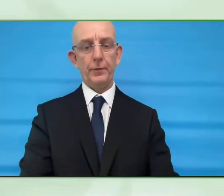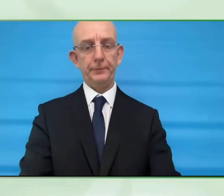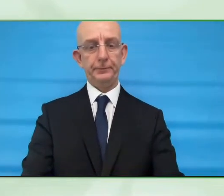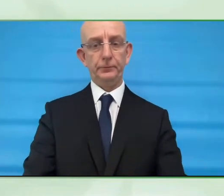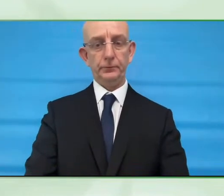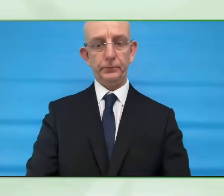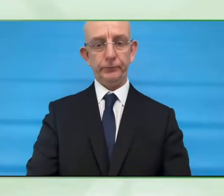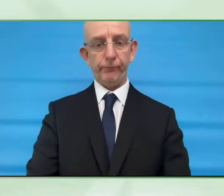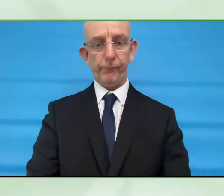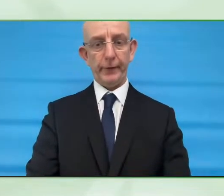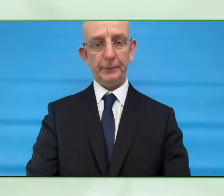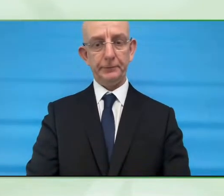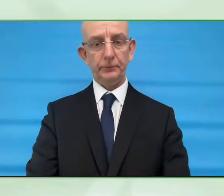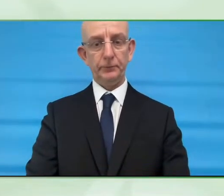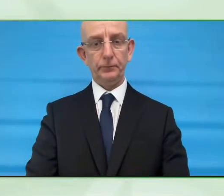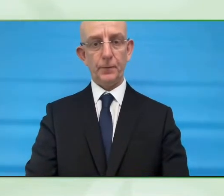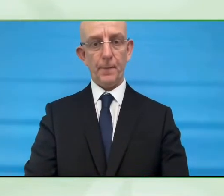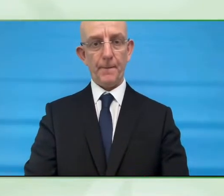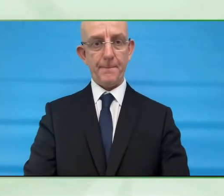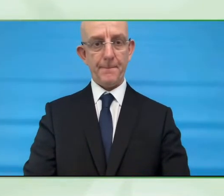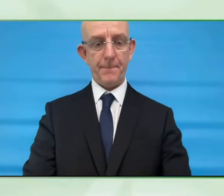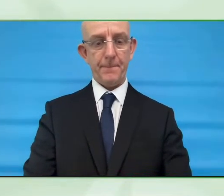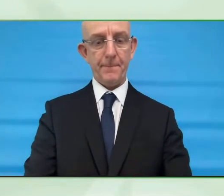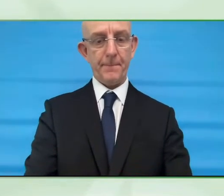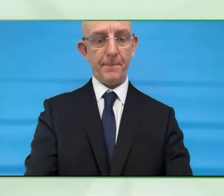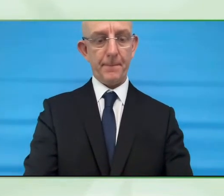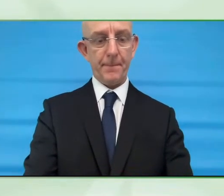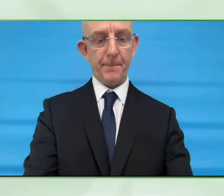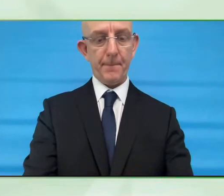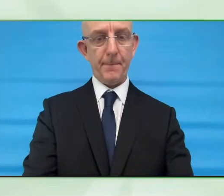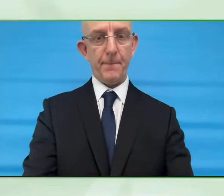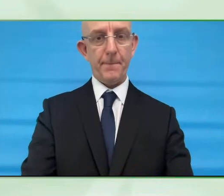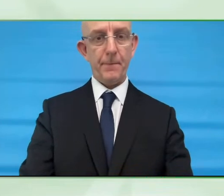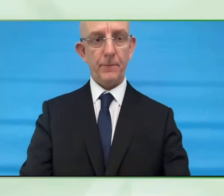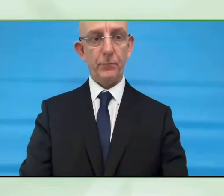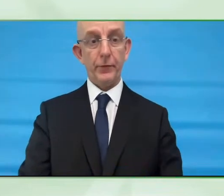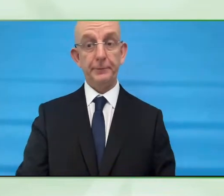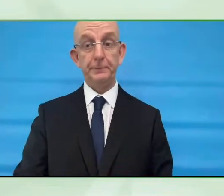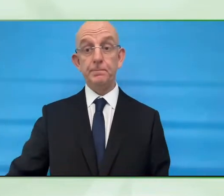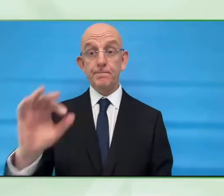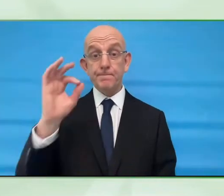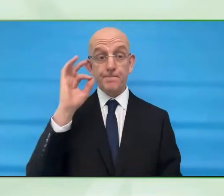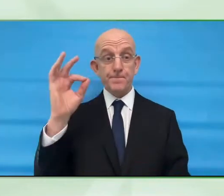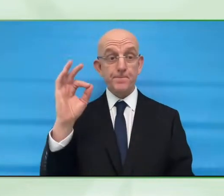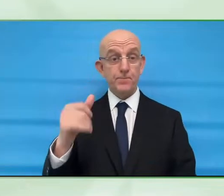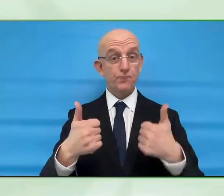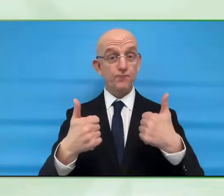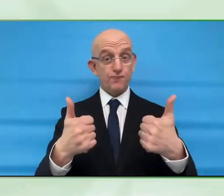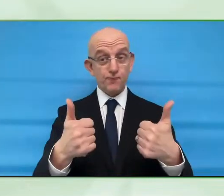Welcome to the Fireside chat on the moon and beyond, innovation in inclusive education